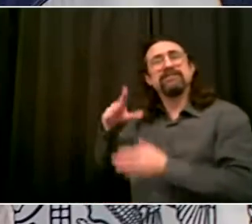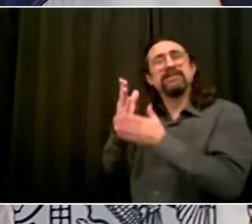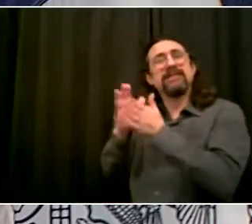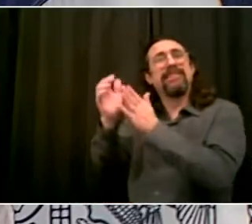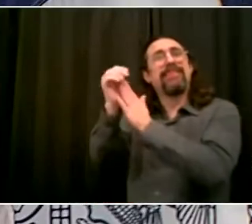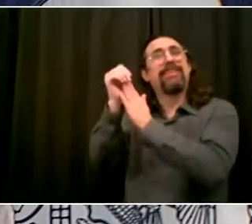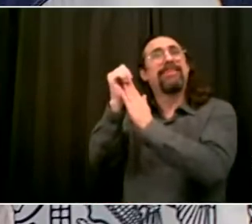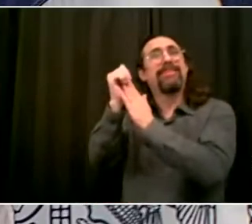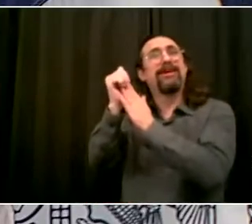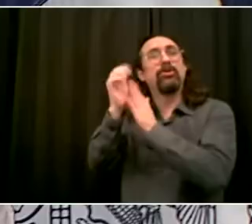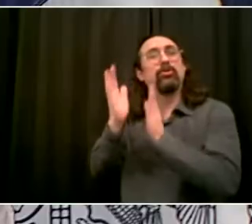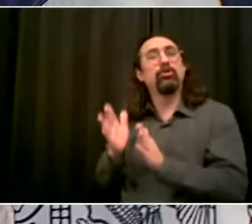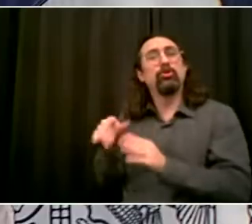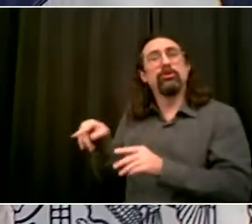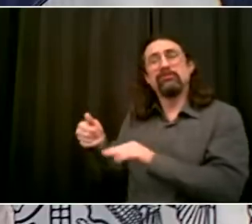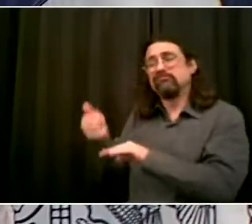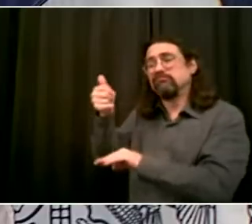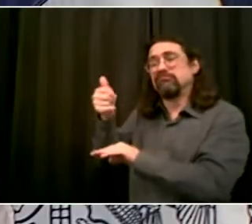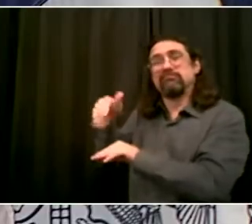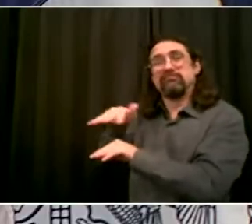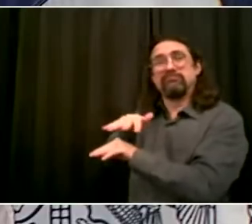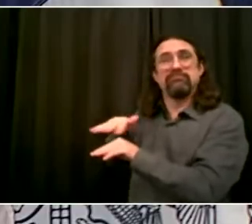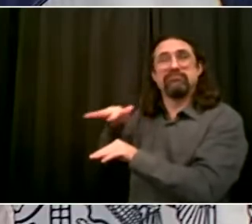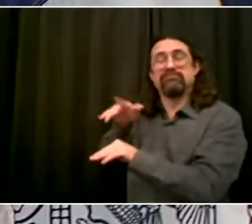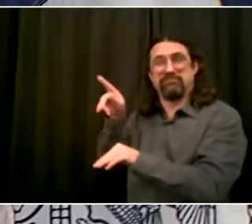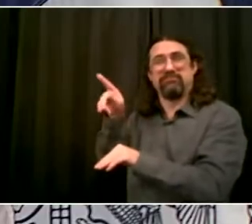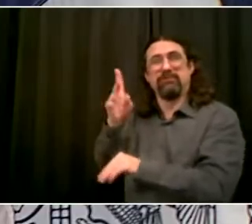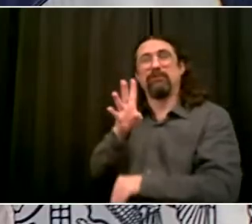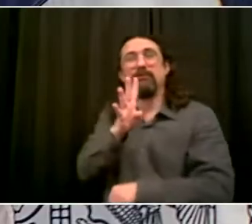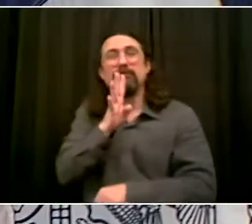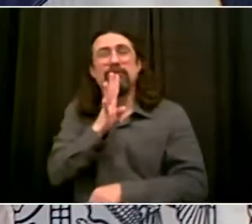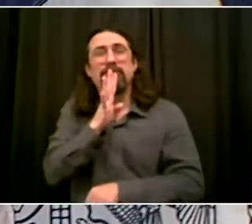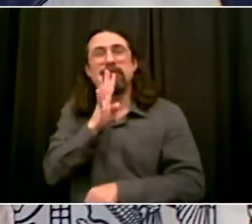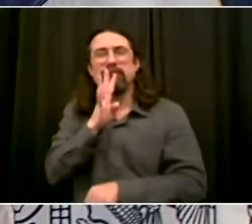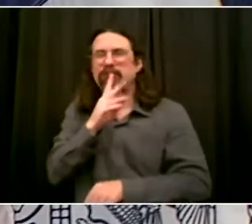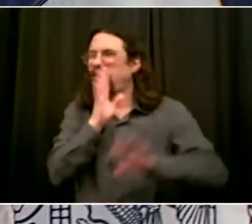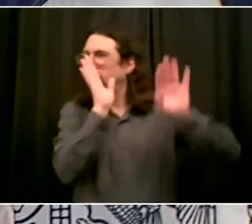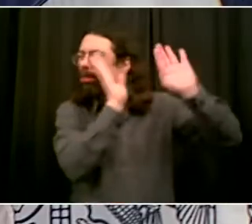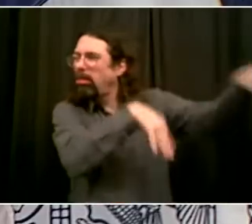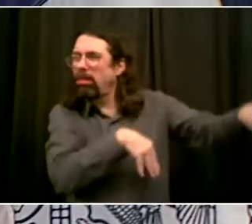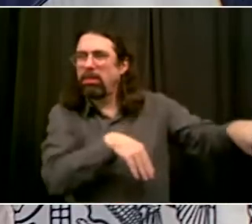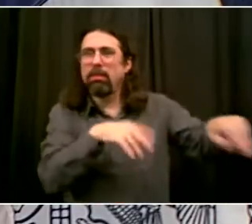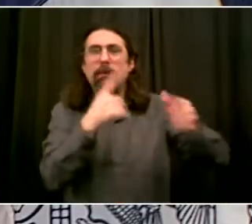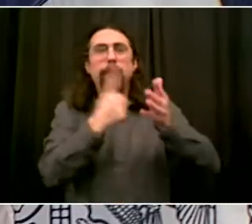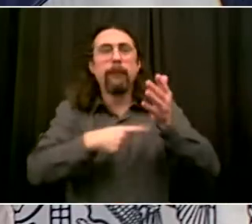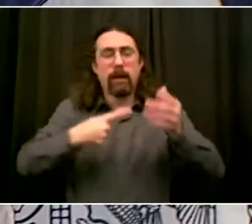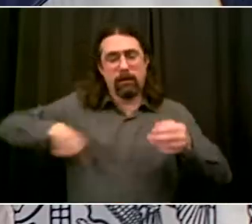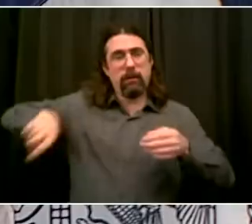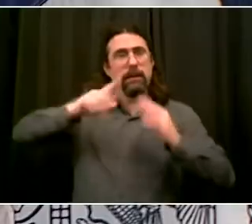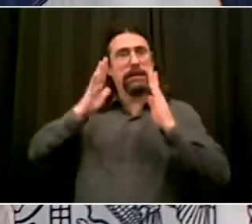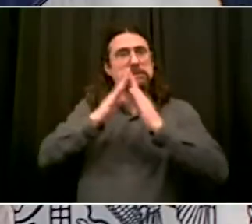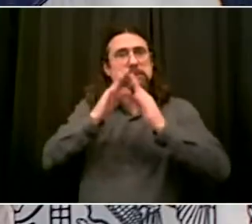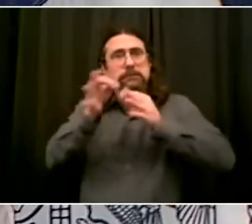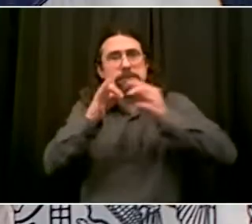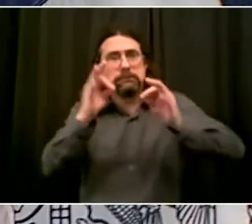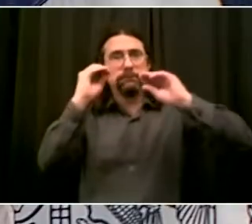MOST COMMUNITIES , THE VAST MAJORITY ARE HOHOONRING THE RULES.